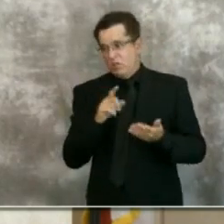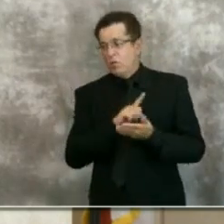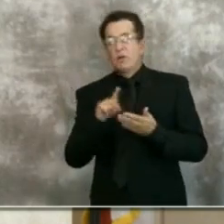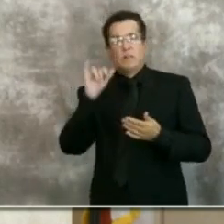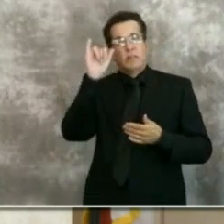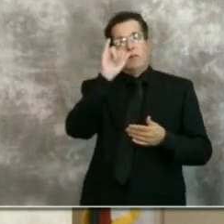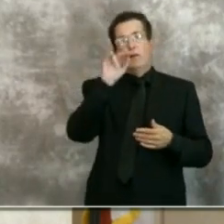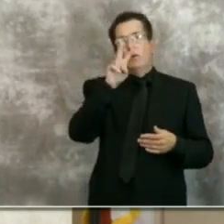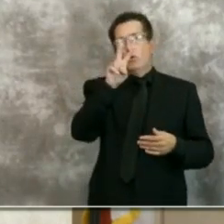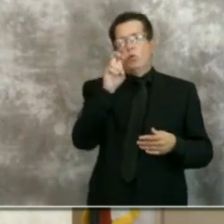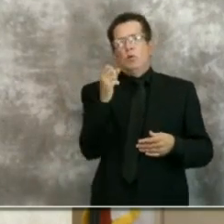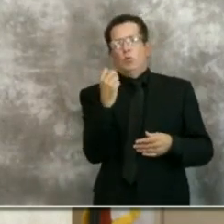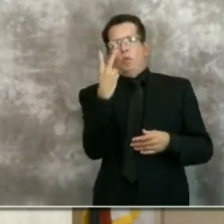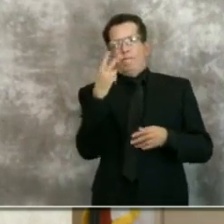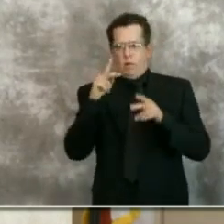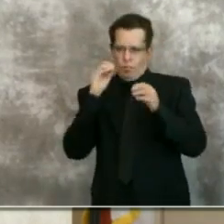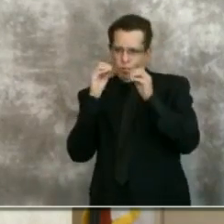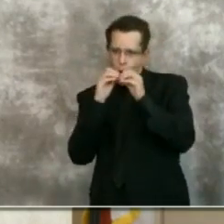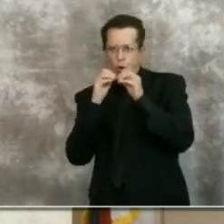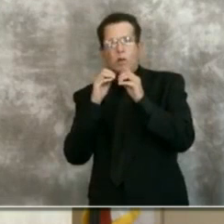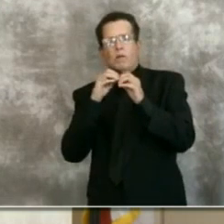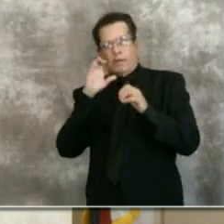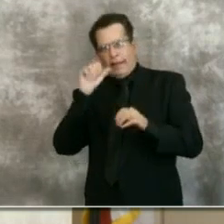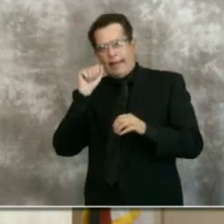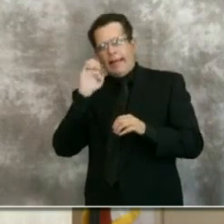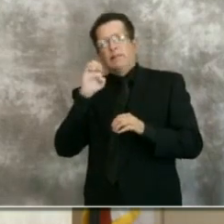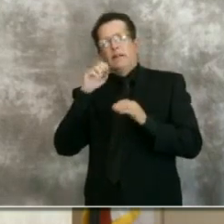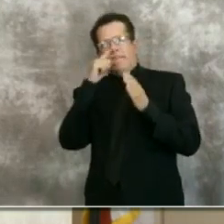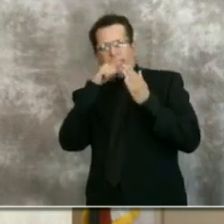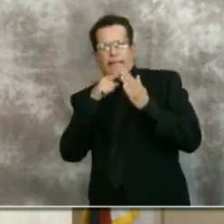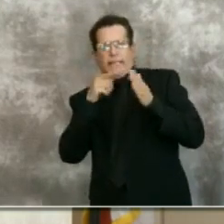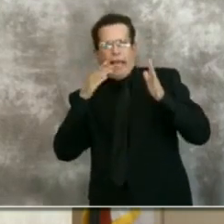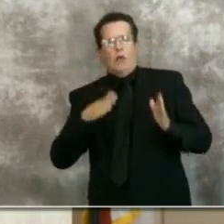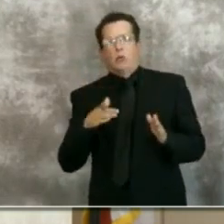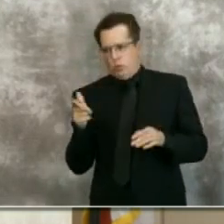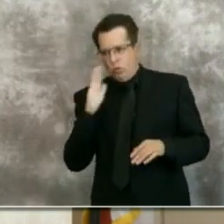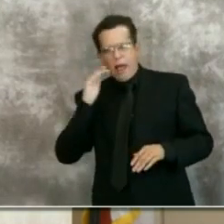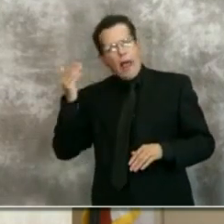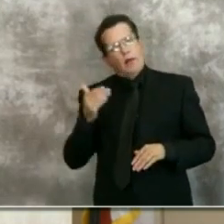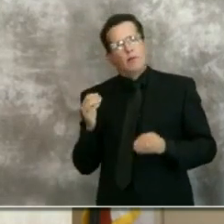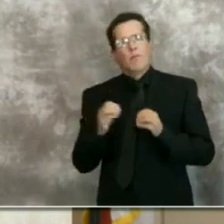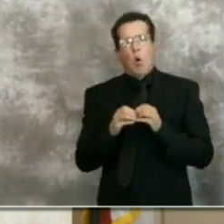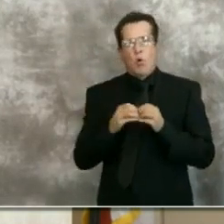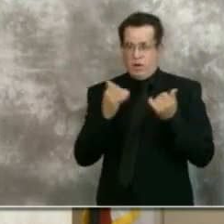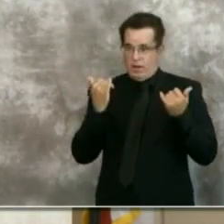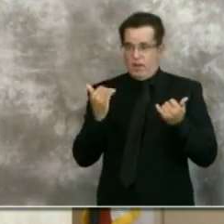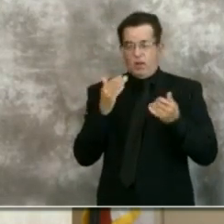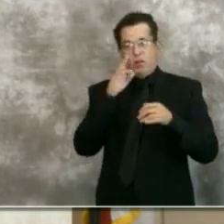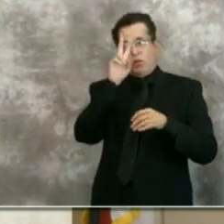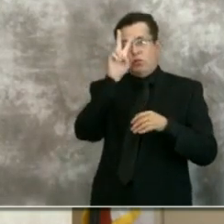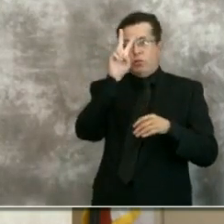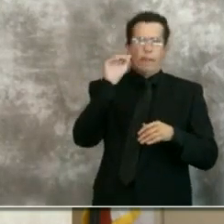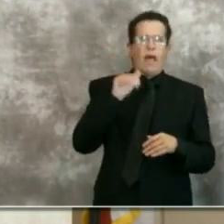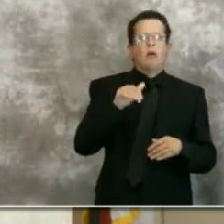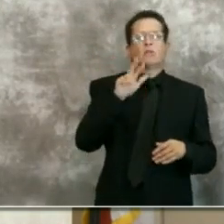HANDLING CASES ALSO A SIGNIFICANT INCREASE THIS WEEK. IN ADDITION TO THAT